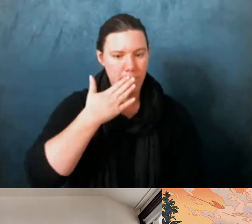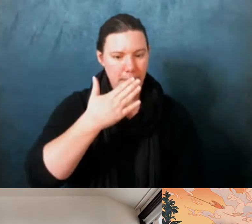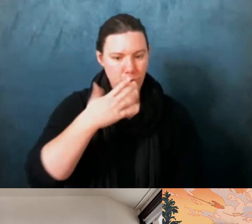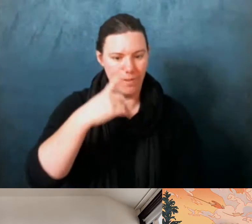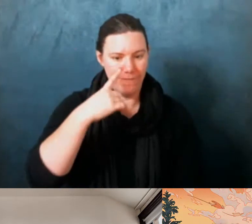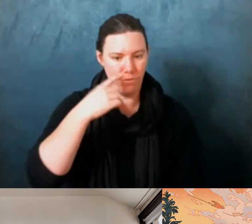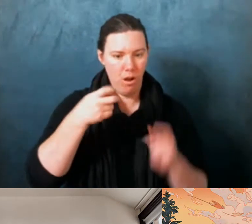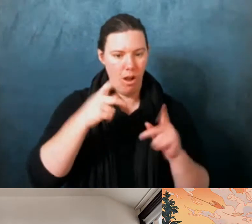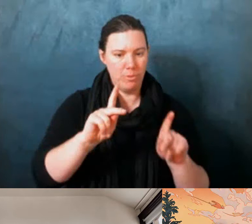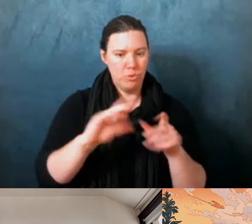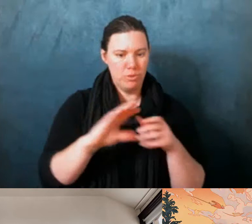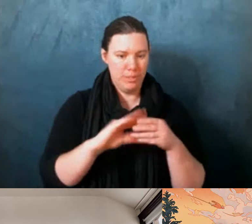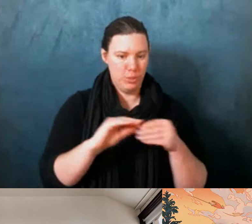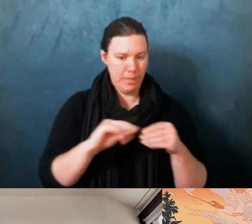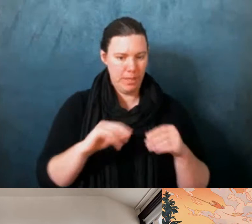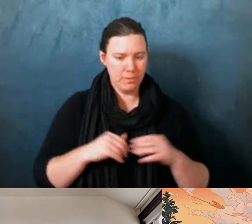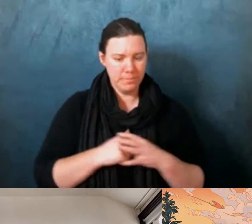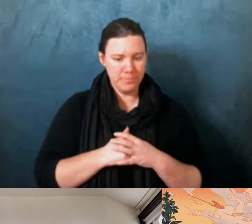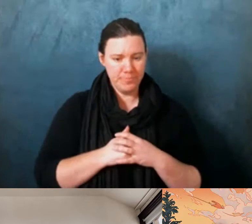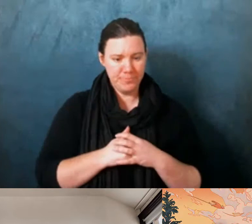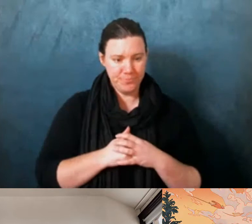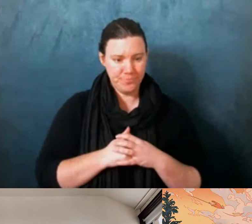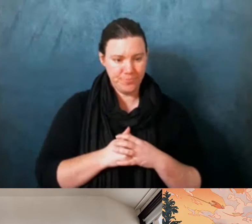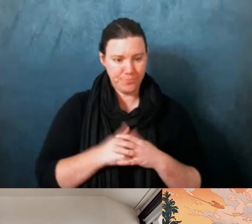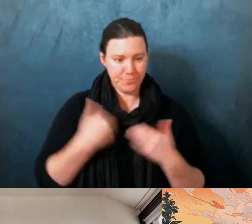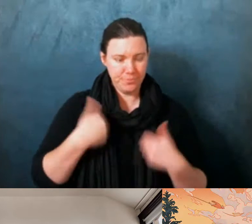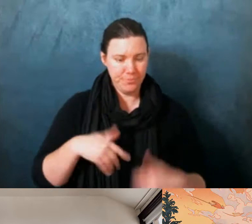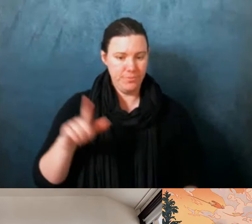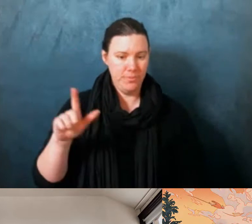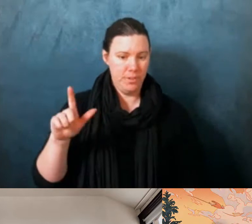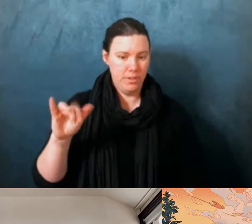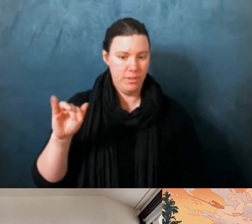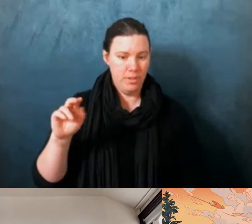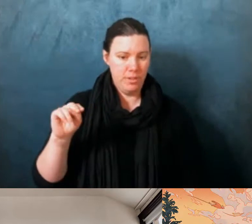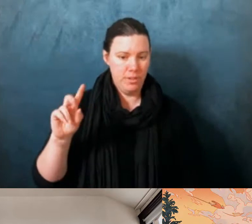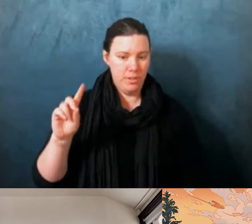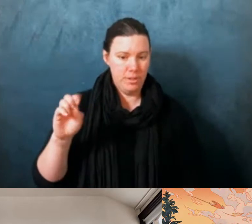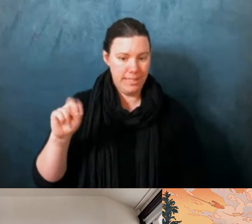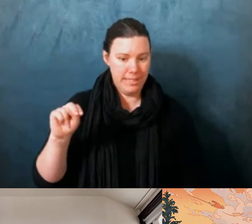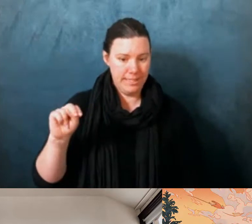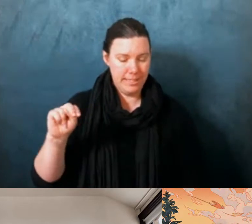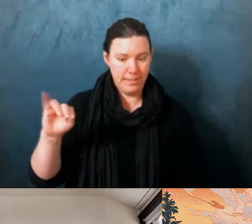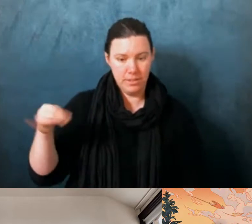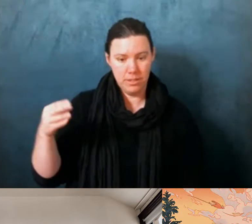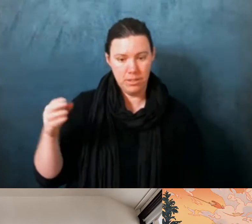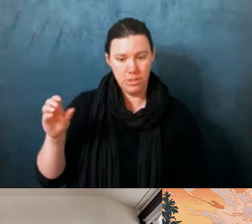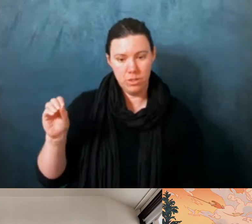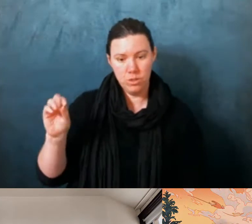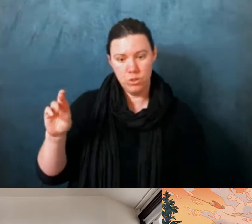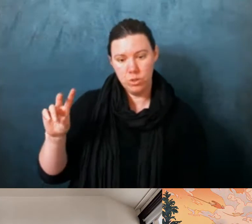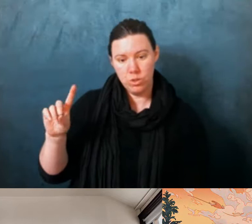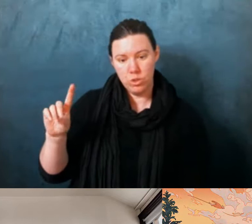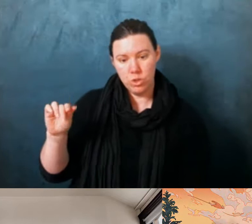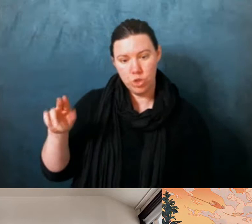to speak with you. I am Lindon Jordan, he/him. I'm here on behalf of PFLAG Skagit